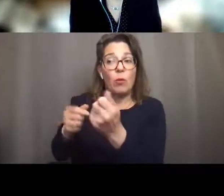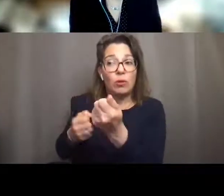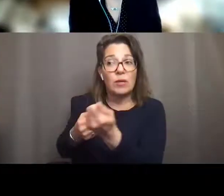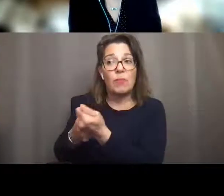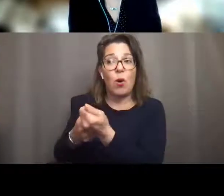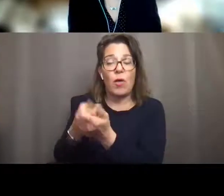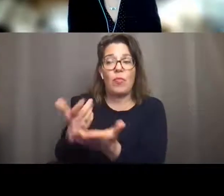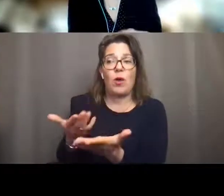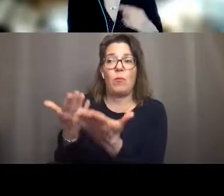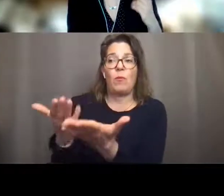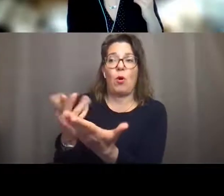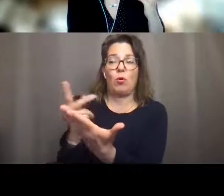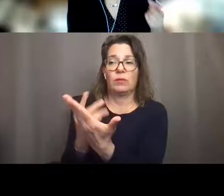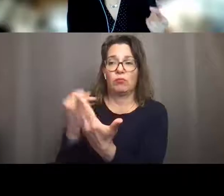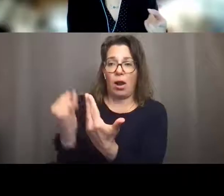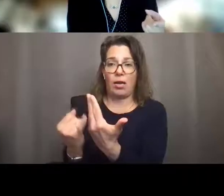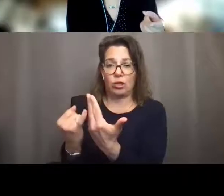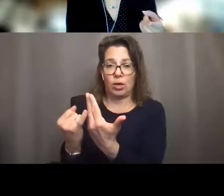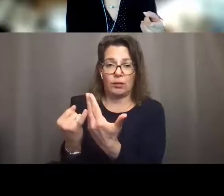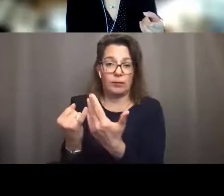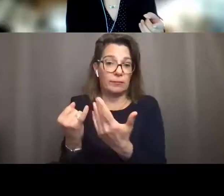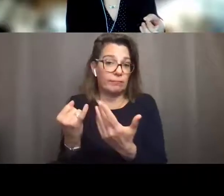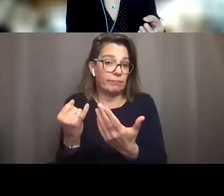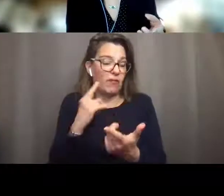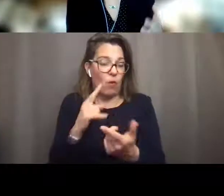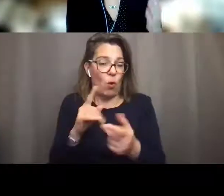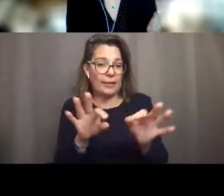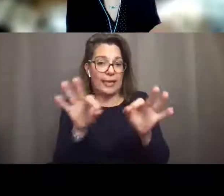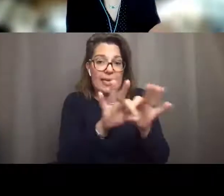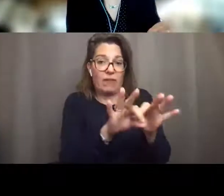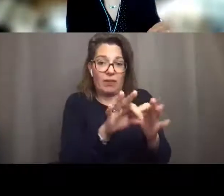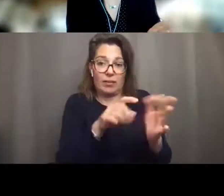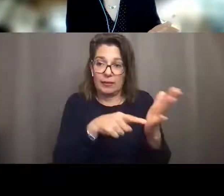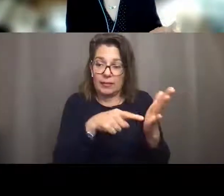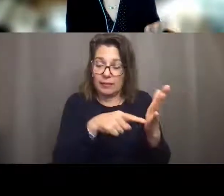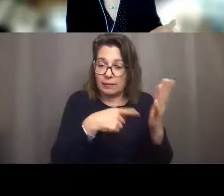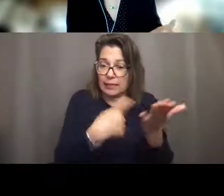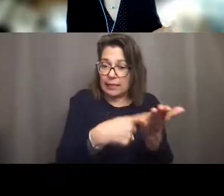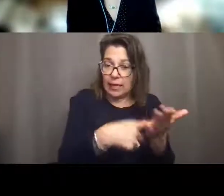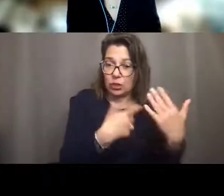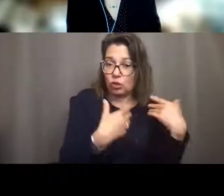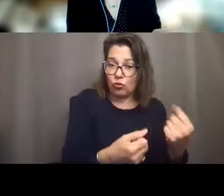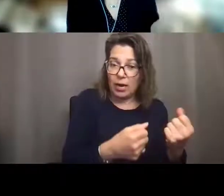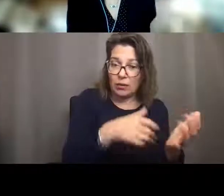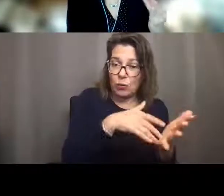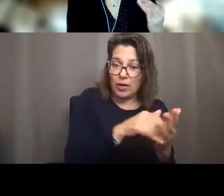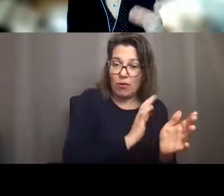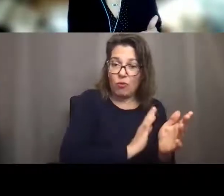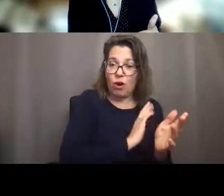So again, so in the significance, you tell us about the strengths and weaknesses of the prior research, and then under approach,